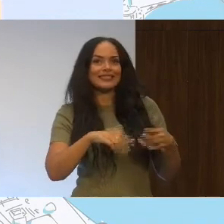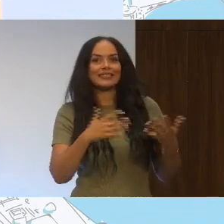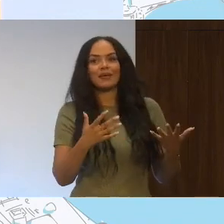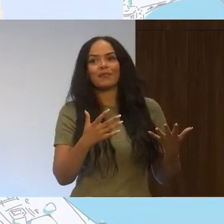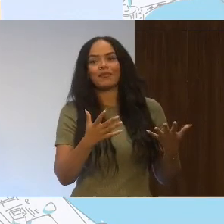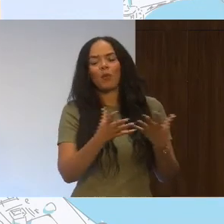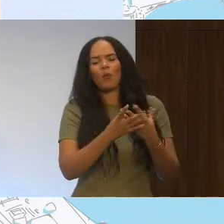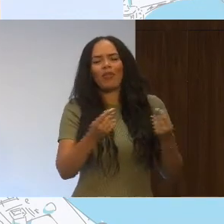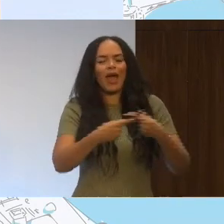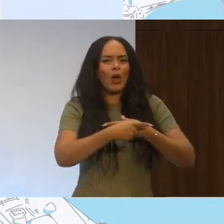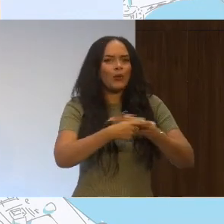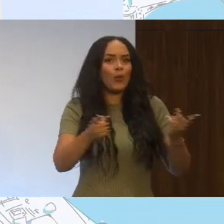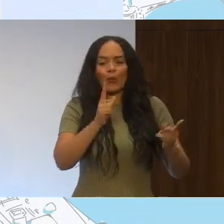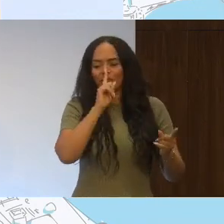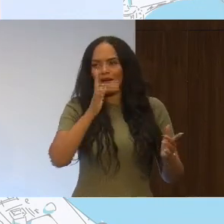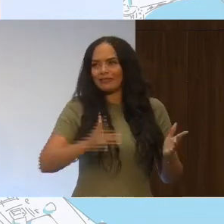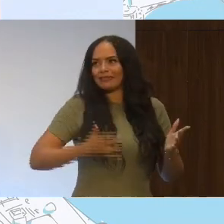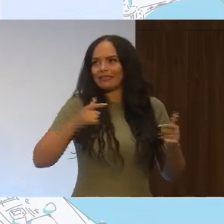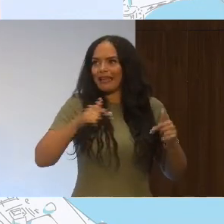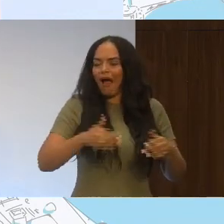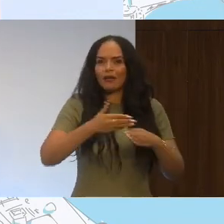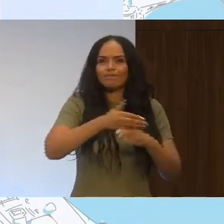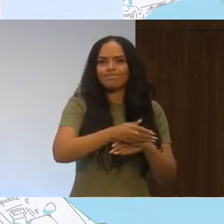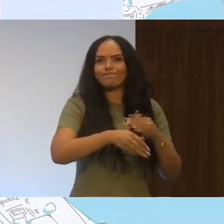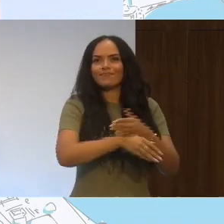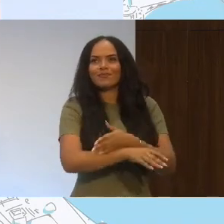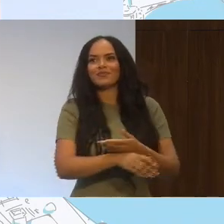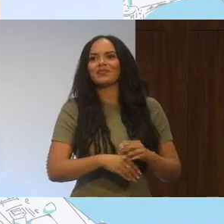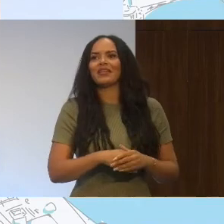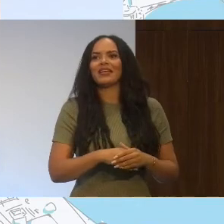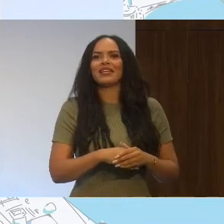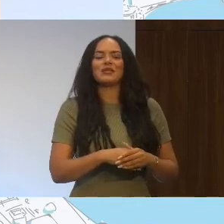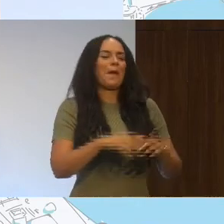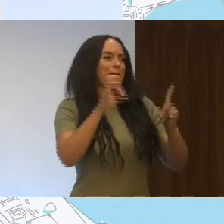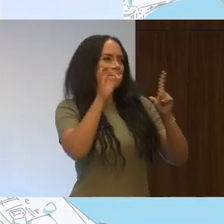We wouldn't be able to do the things we do. And I think I'm going to leave Peter with the last words,